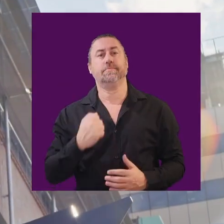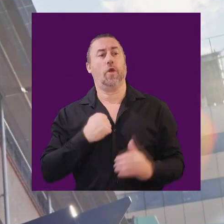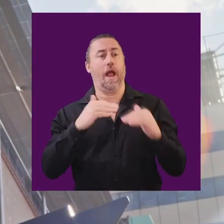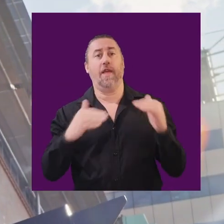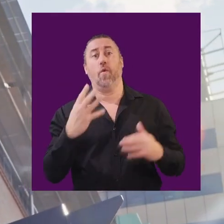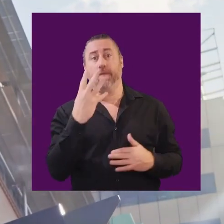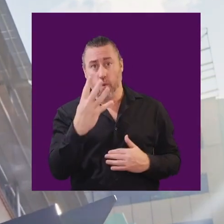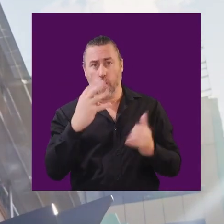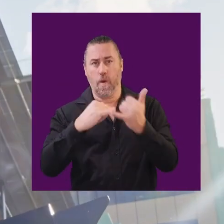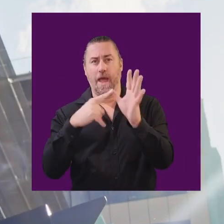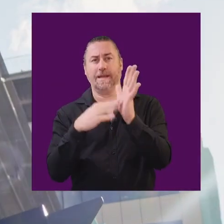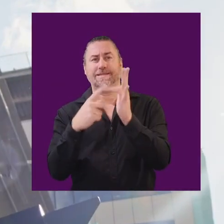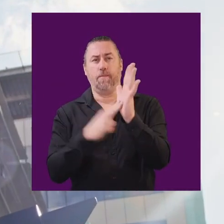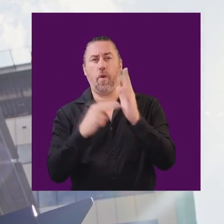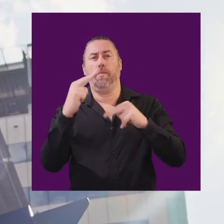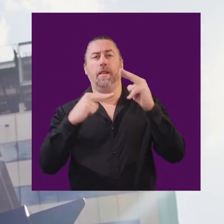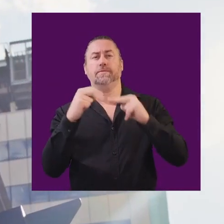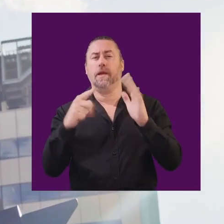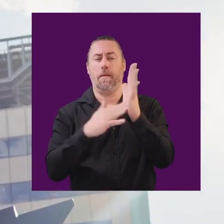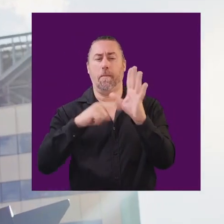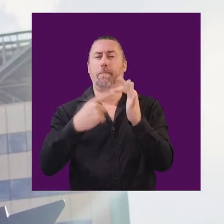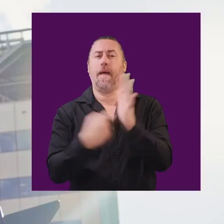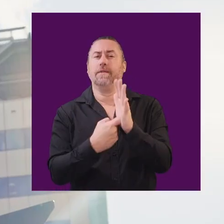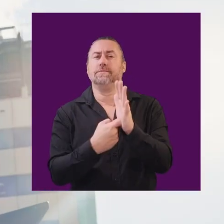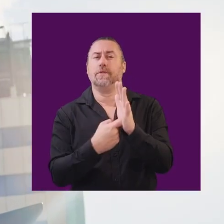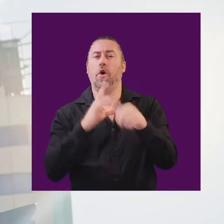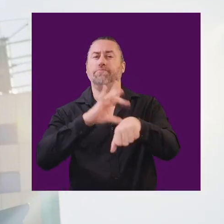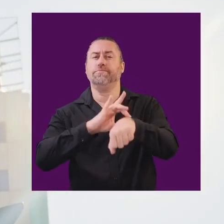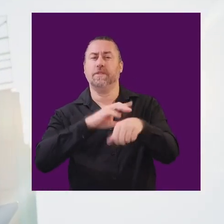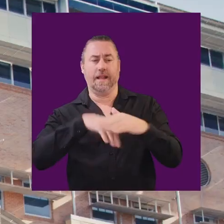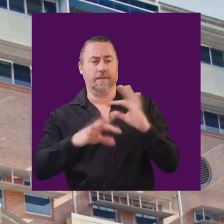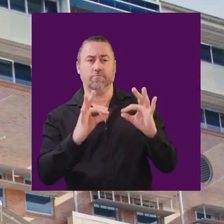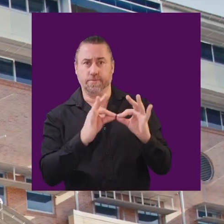You'll find our clinic on level four of the Salmon building at Mater Hospital, Brisbane.